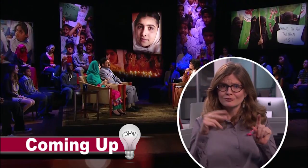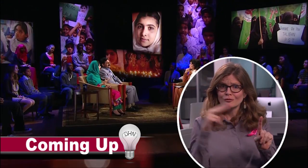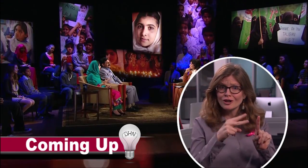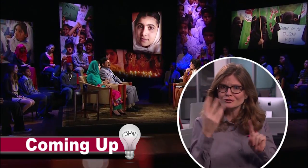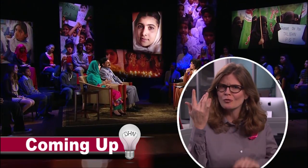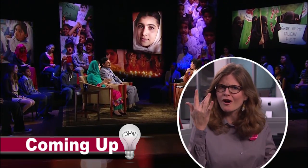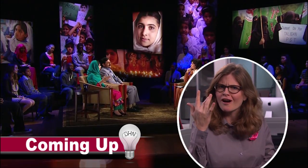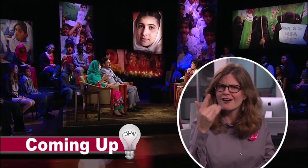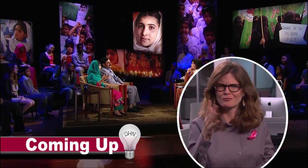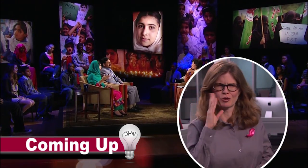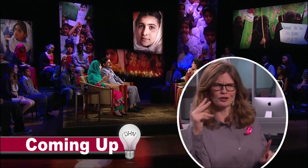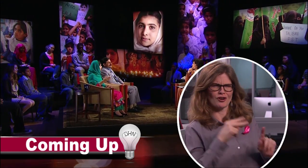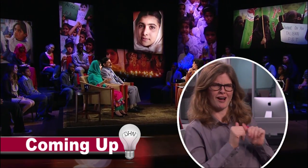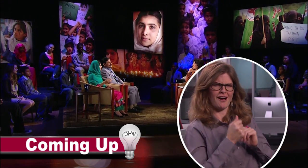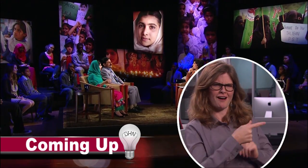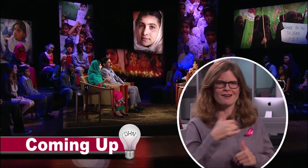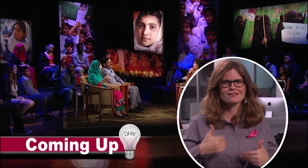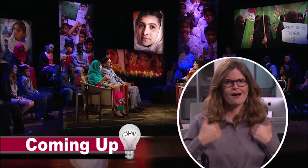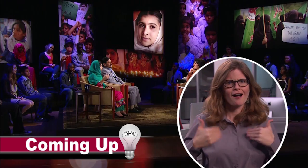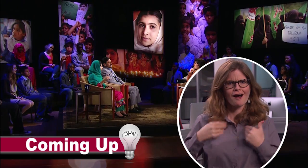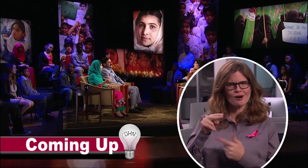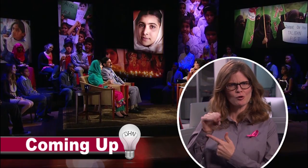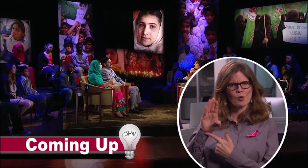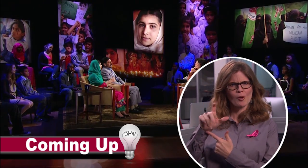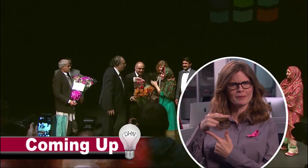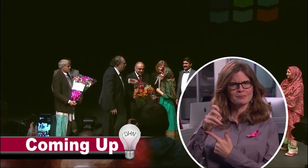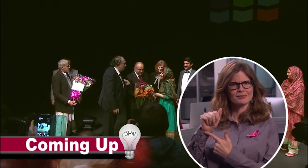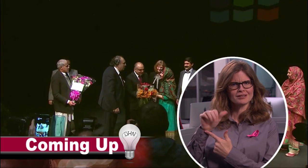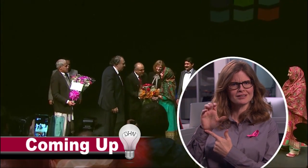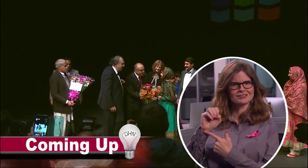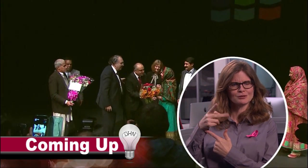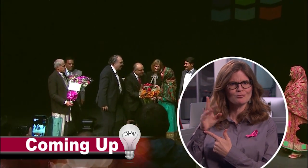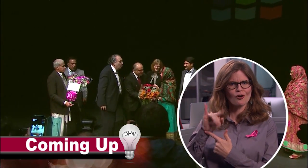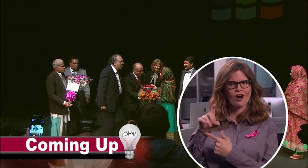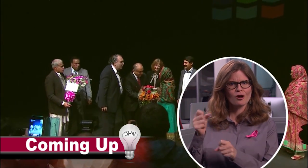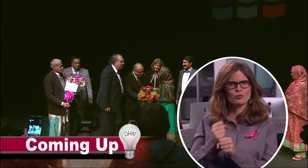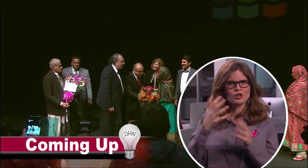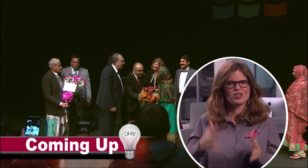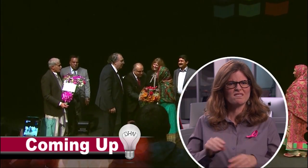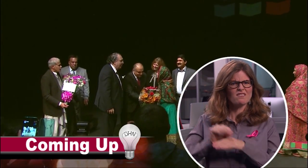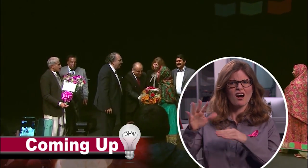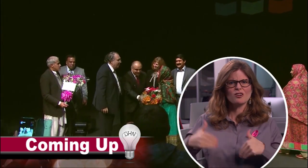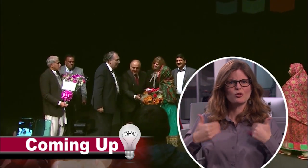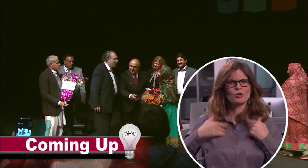Stay tuned for a look at how the youngest Nobel Peace Prize winner is affecting some